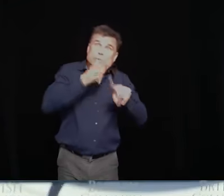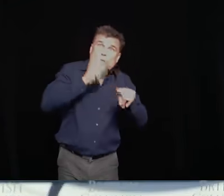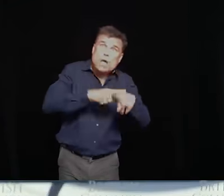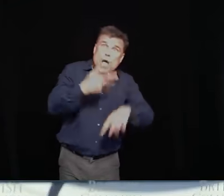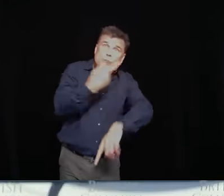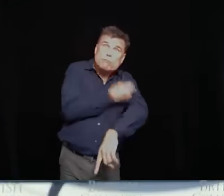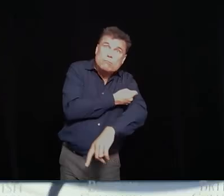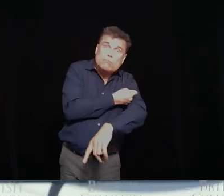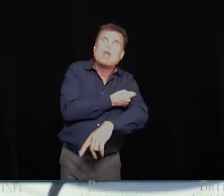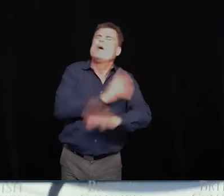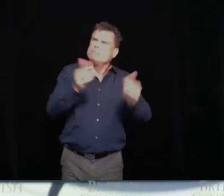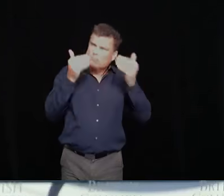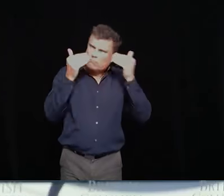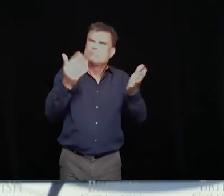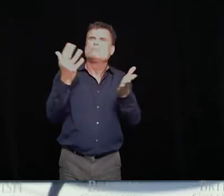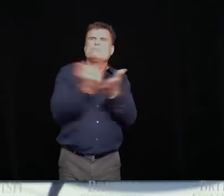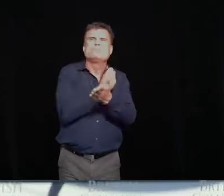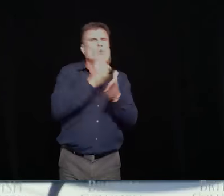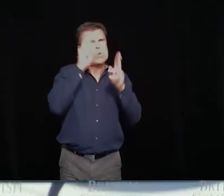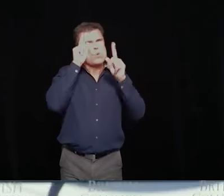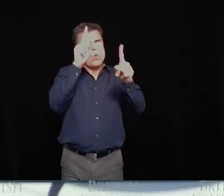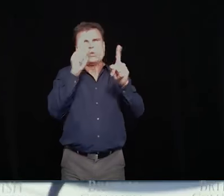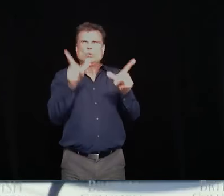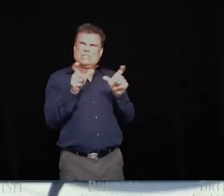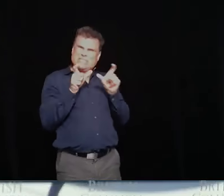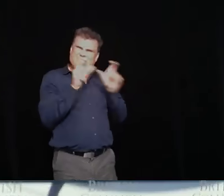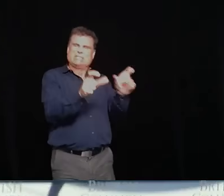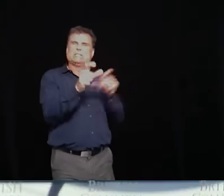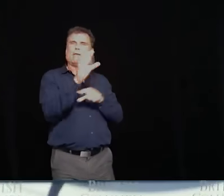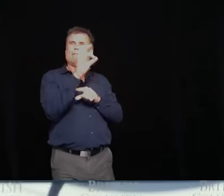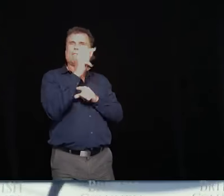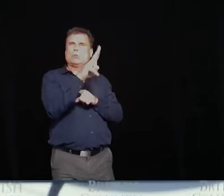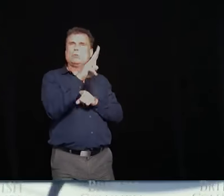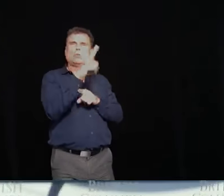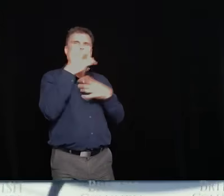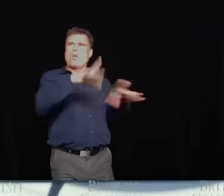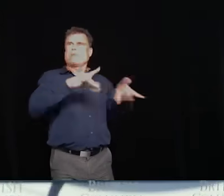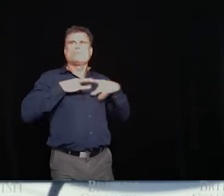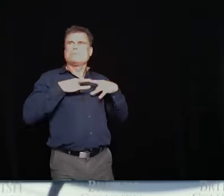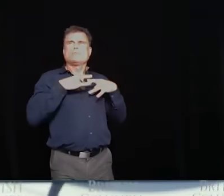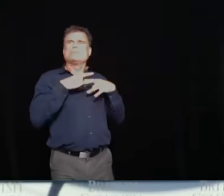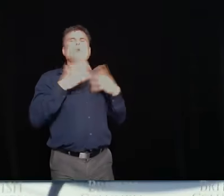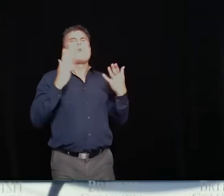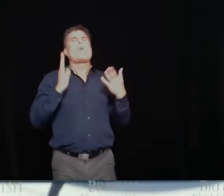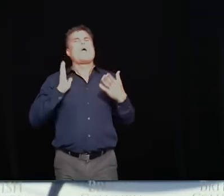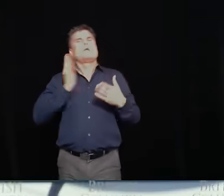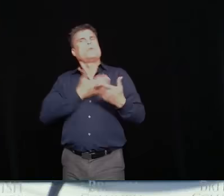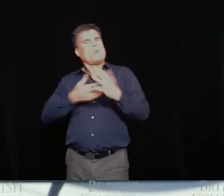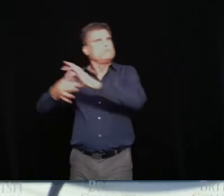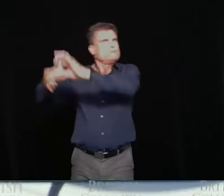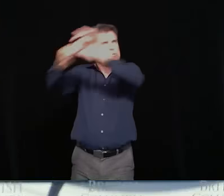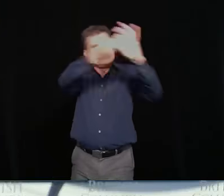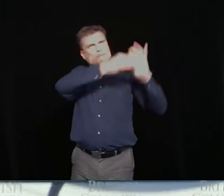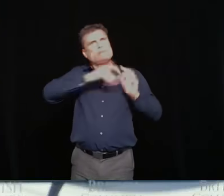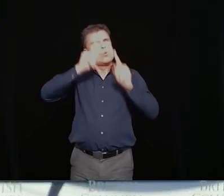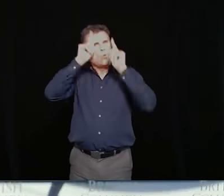The things we have achieved. The result of the surgeries. The fact that we restored albeit limited visits to long-term care without any increase in